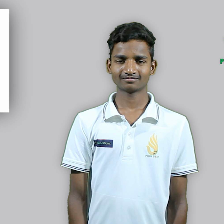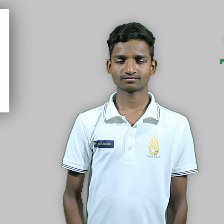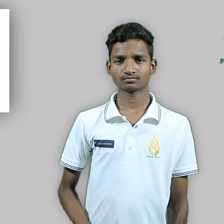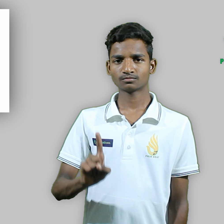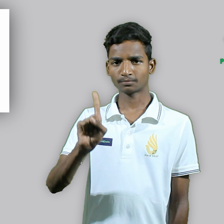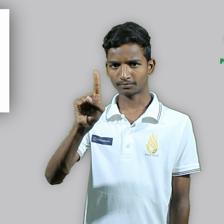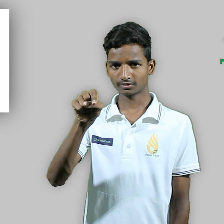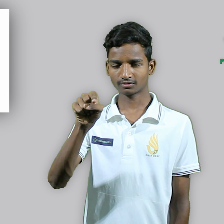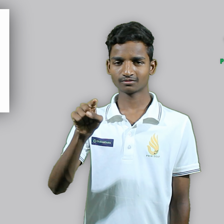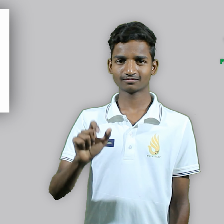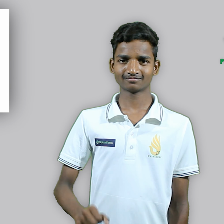Switch